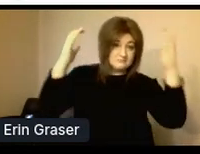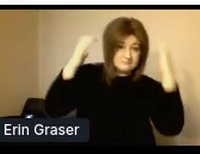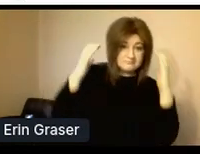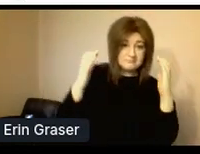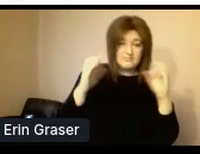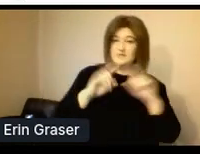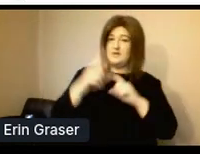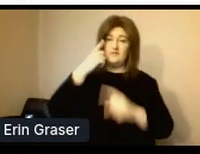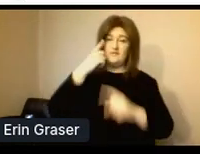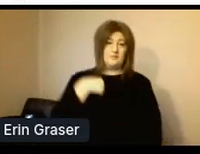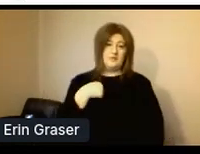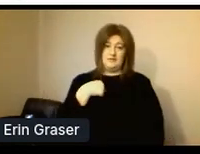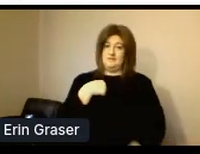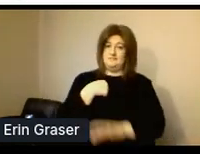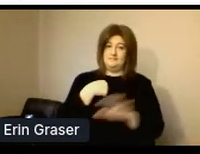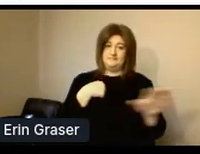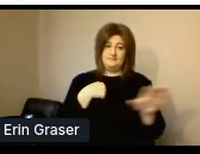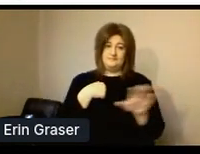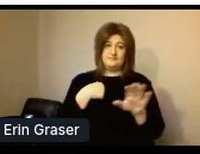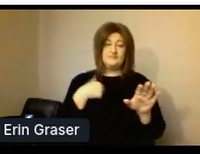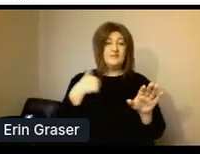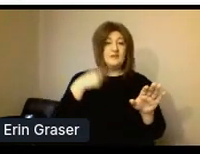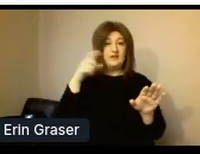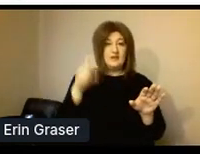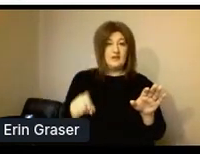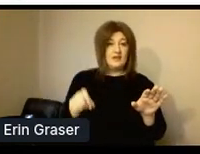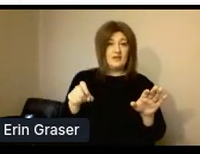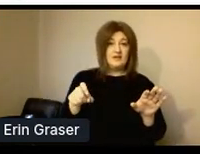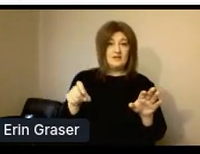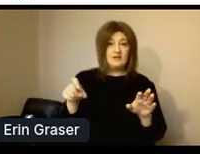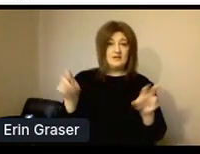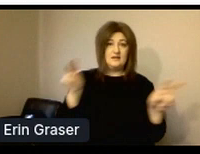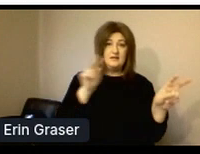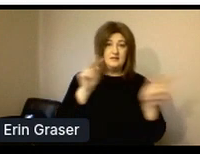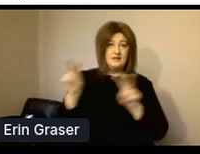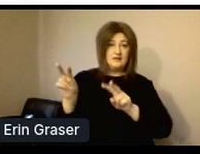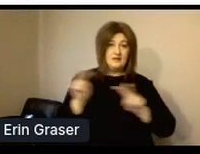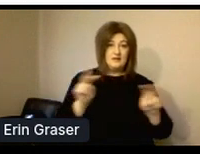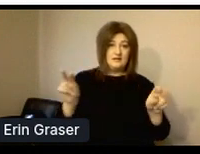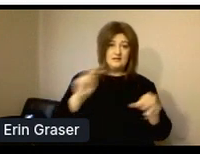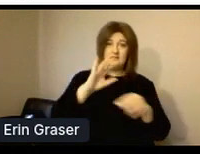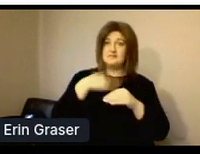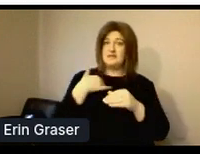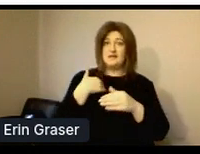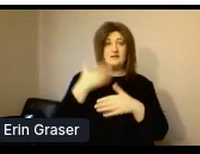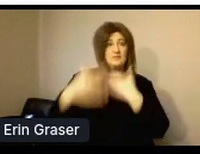But for me, it takes an entire-- it's a whole thing, right? I call my friends.